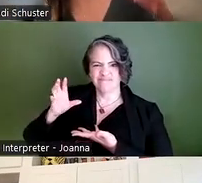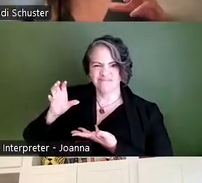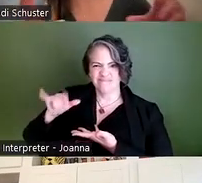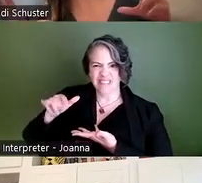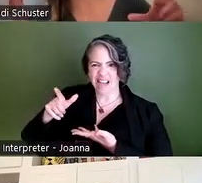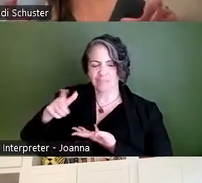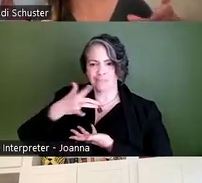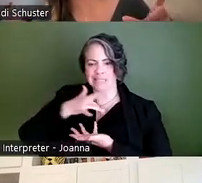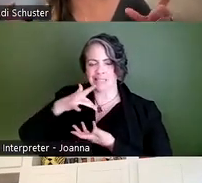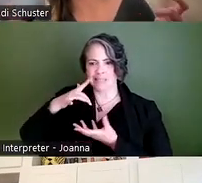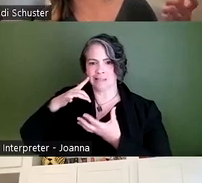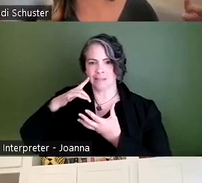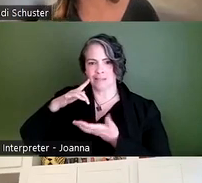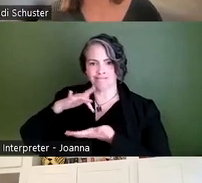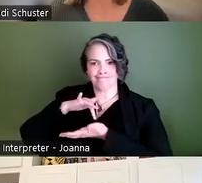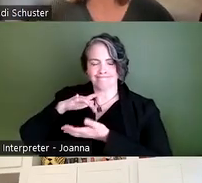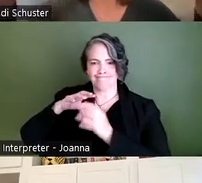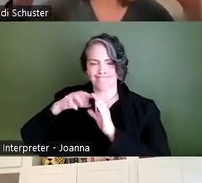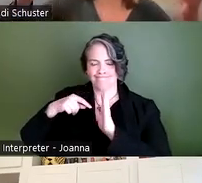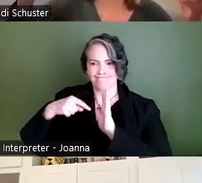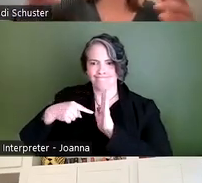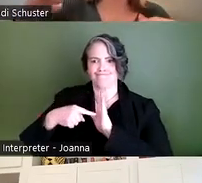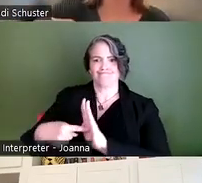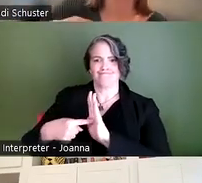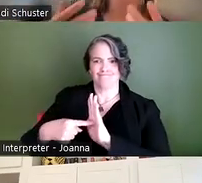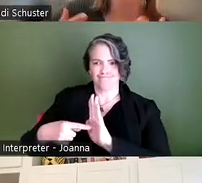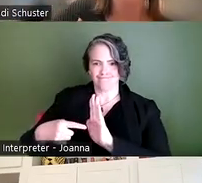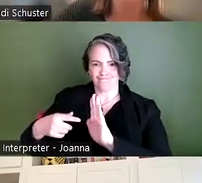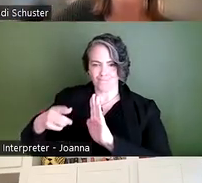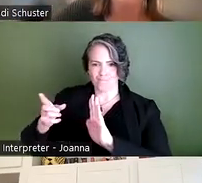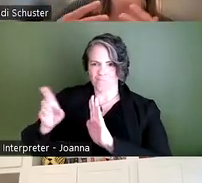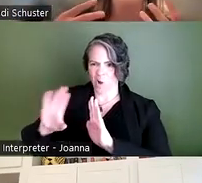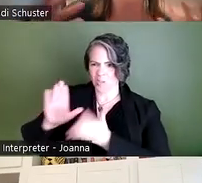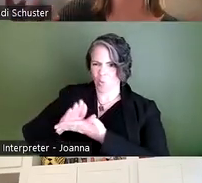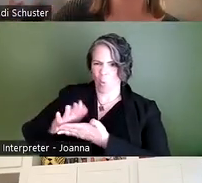pretty well supported in that Tier 1 space, Tier 3 tends to be, you know, is difficult